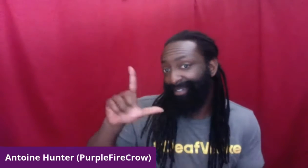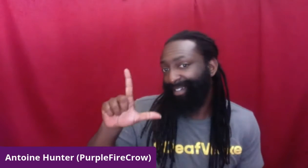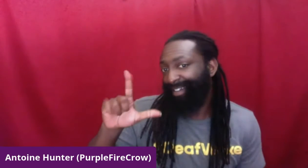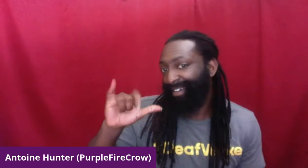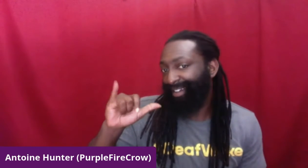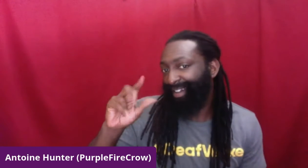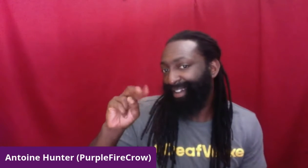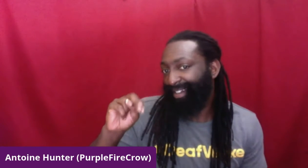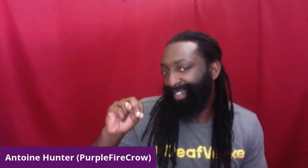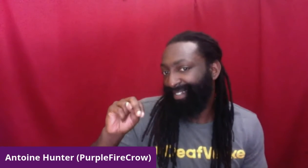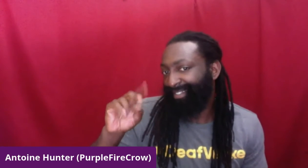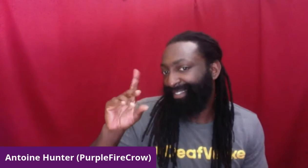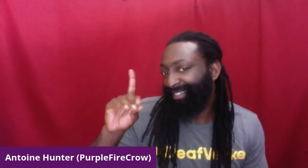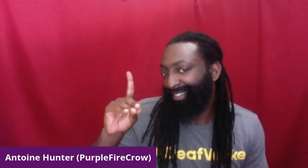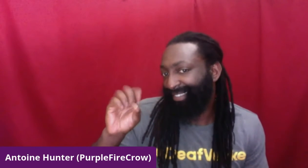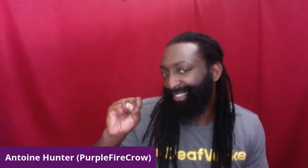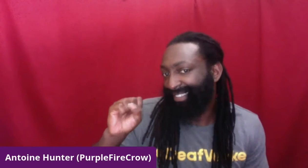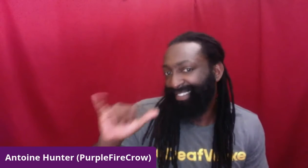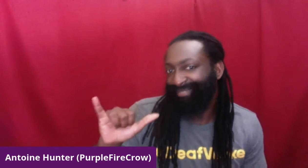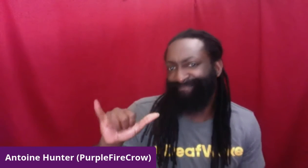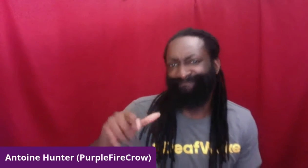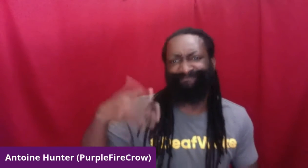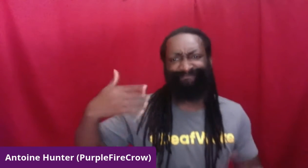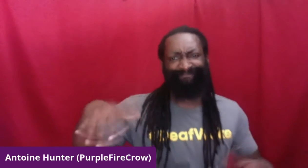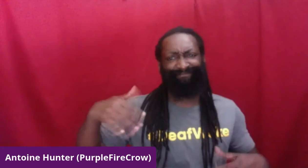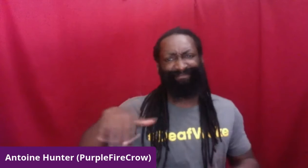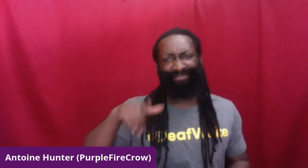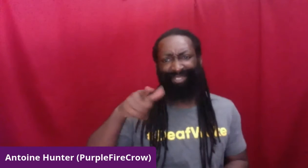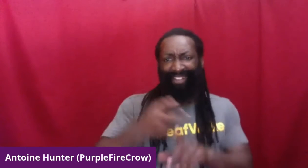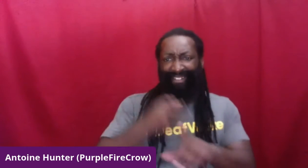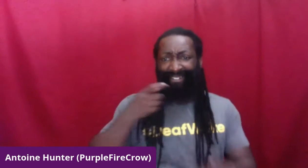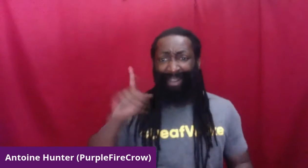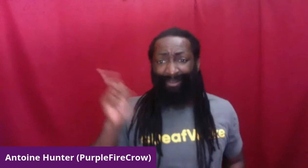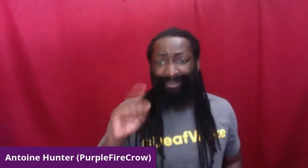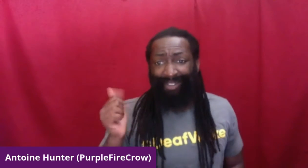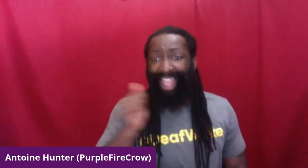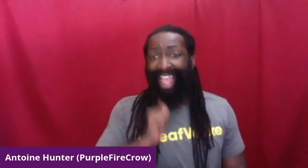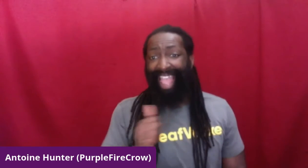A-L-E-A-T-H-A, last name L-I-N-D-S-A-Y.